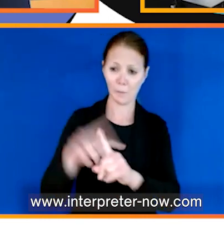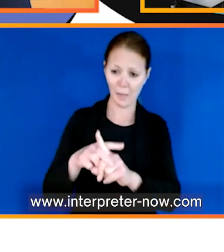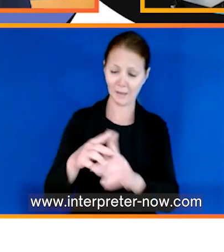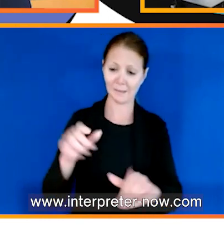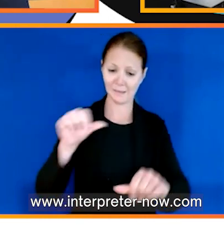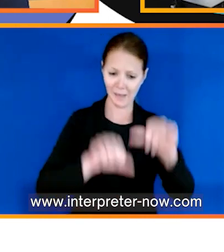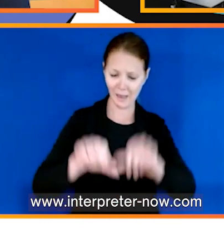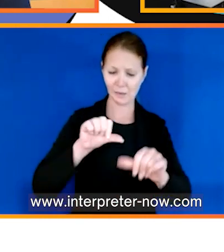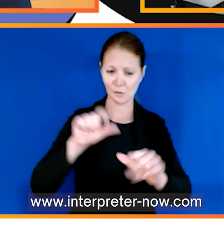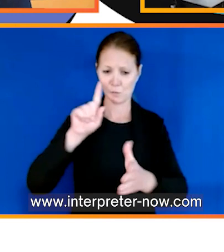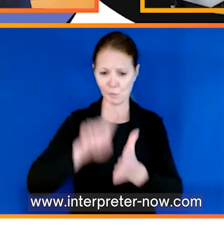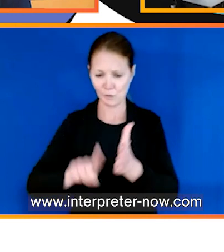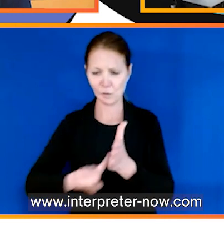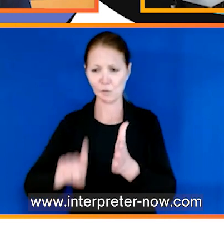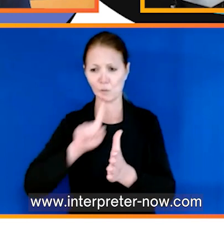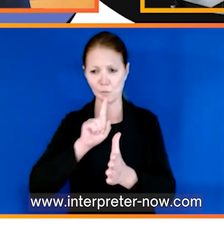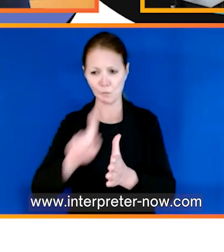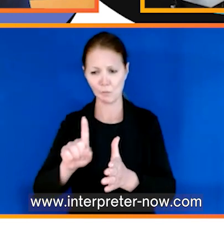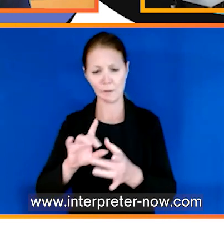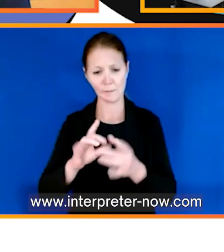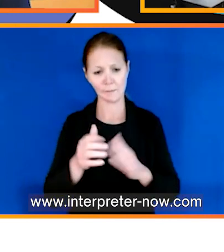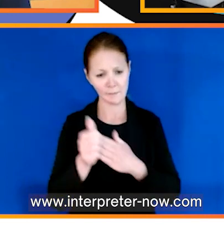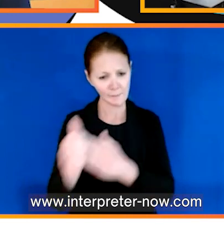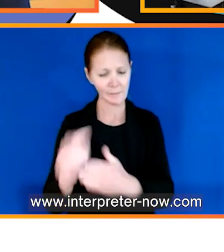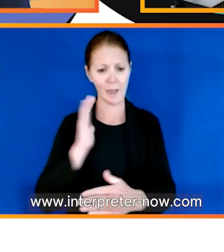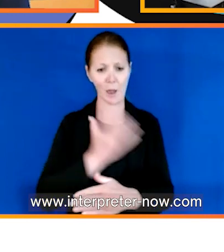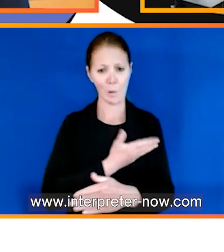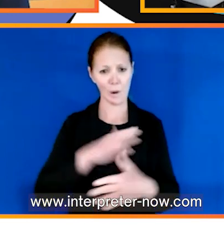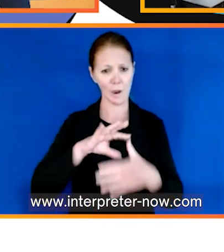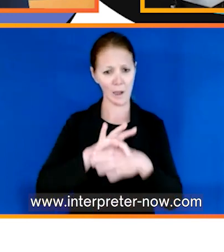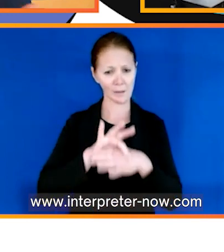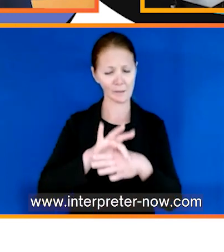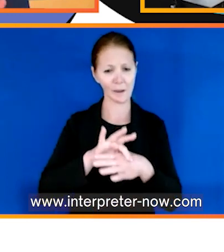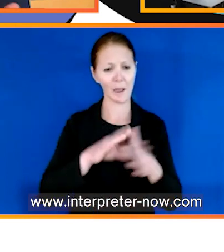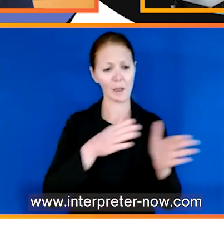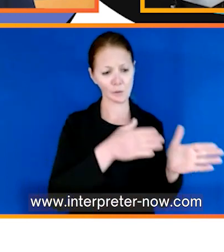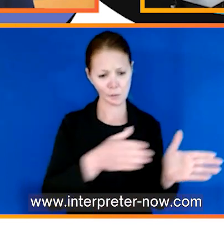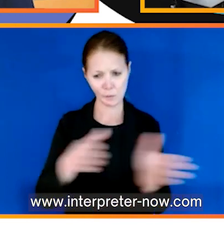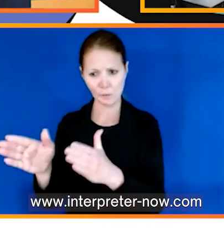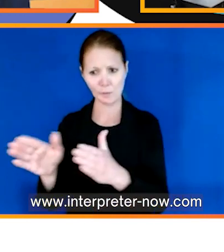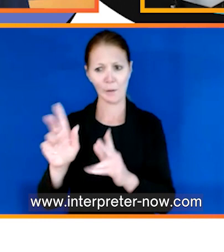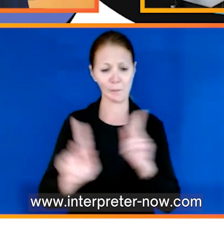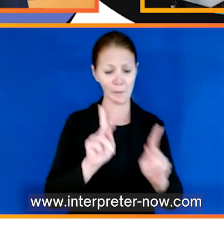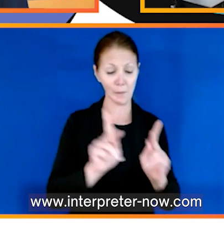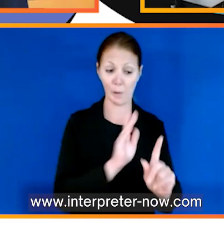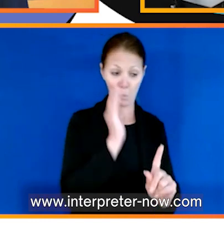really drive our content, and move people from awareness to action.